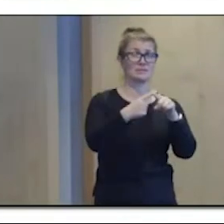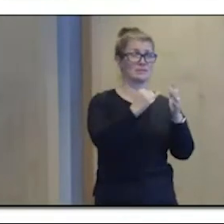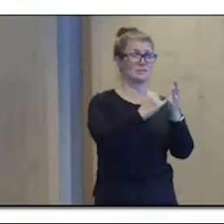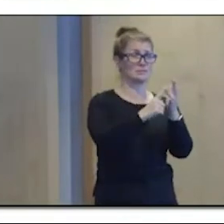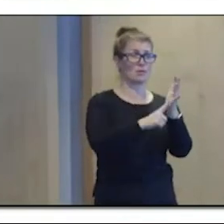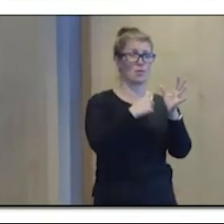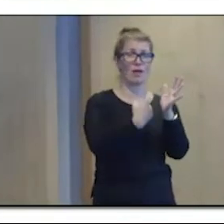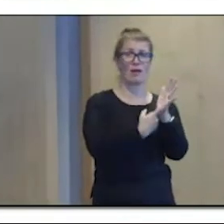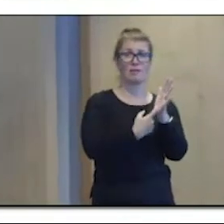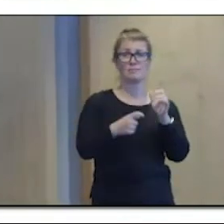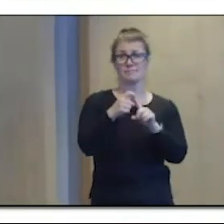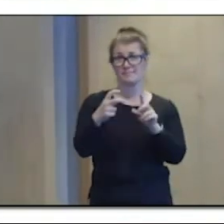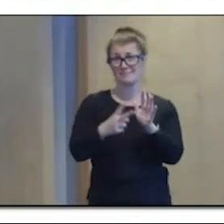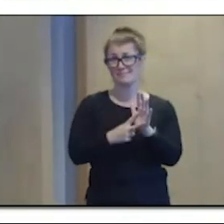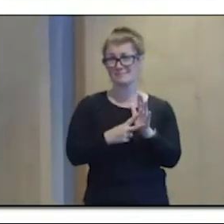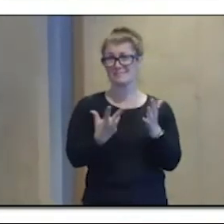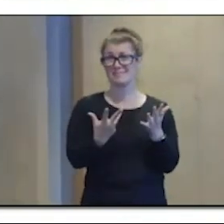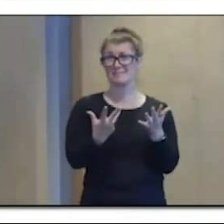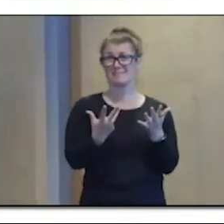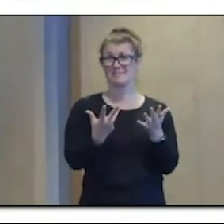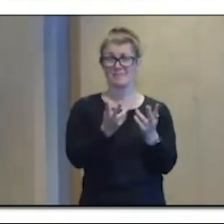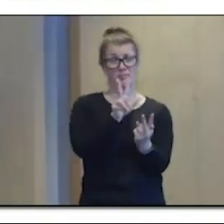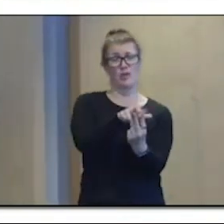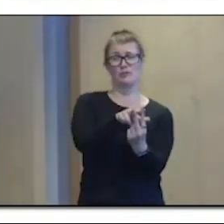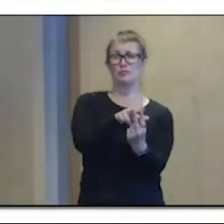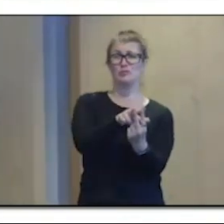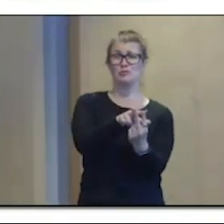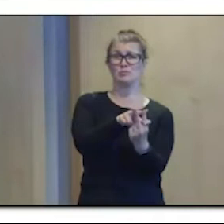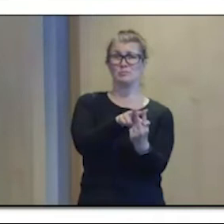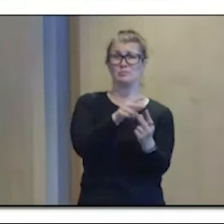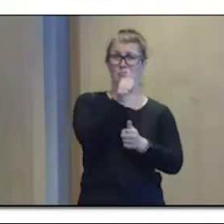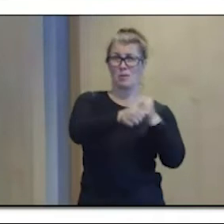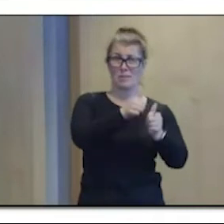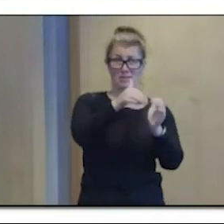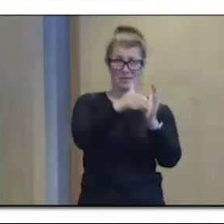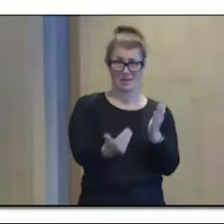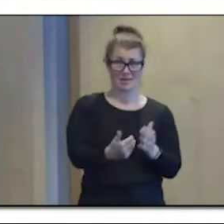now. There's solar furnaces where you use the sun's energy to boil water and then you